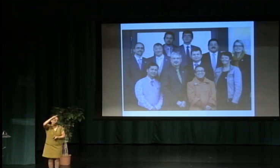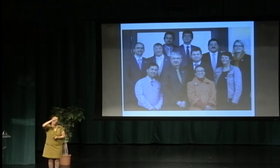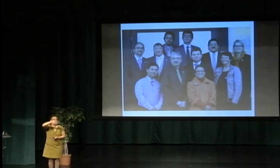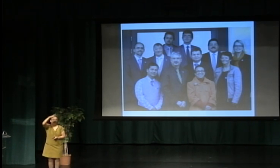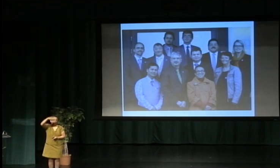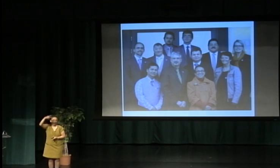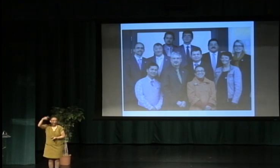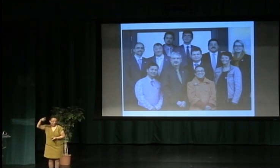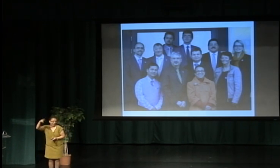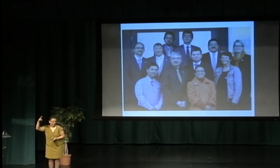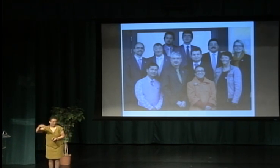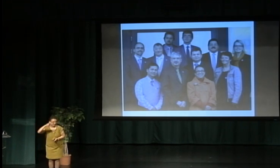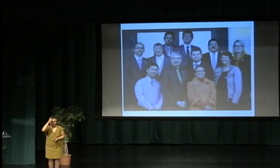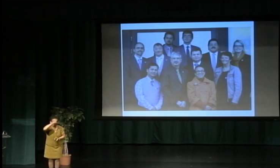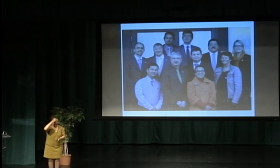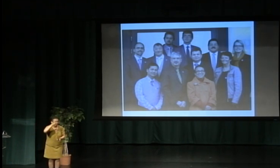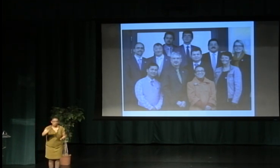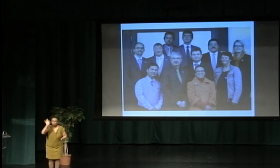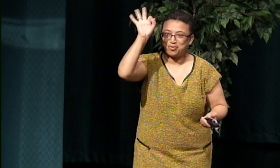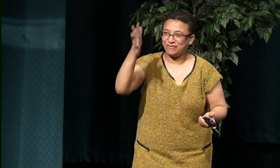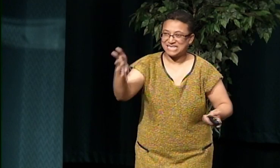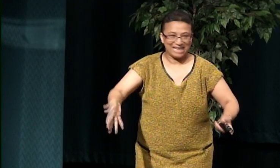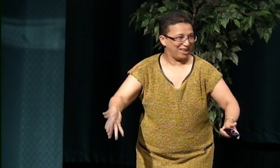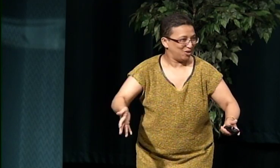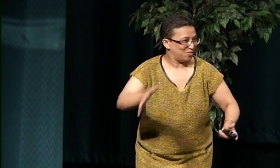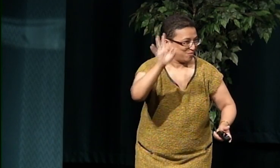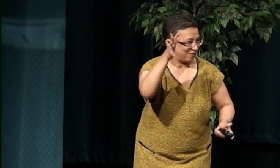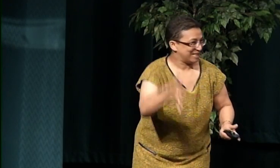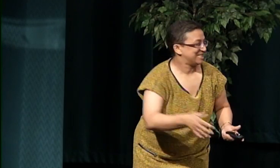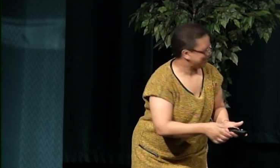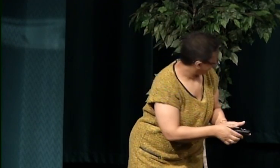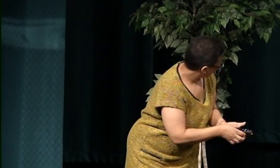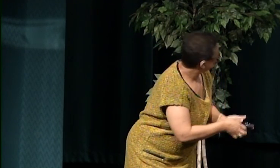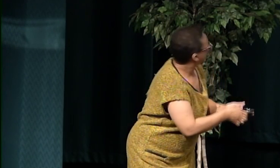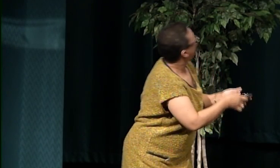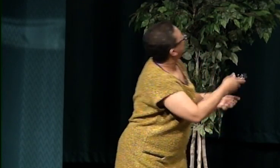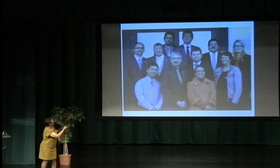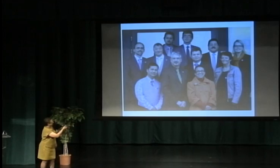This person is from the United States and also Norway.